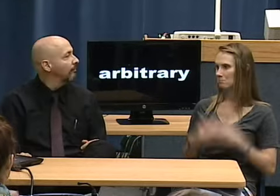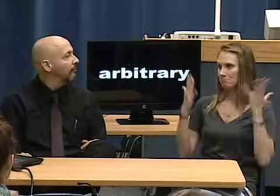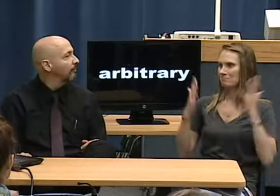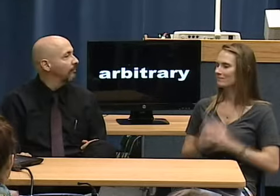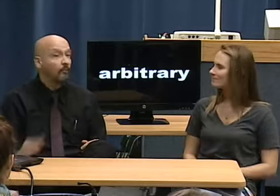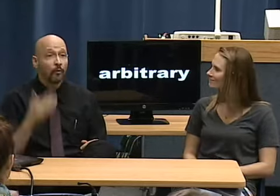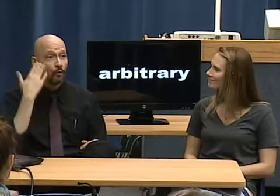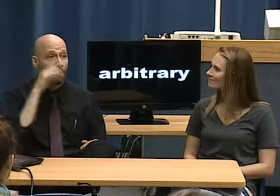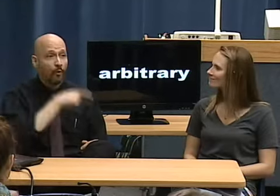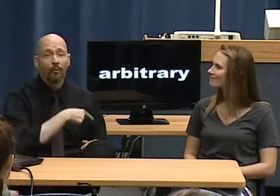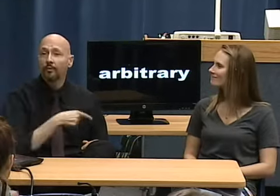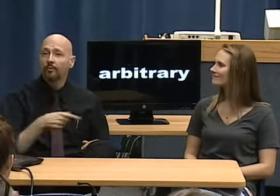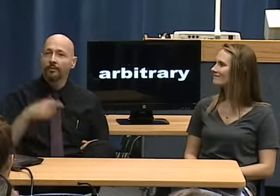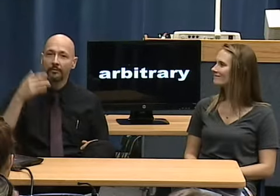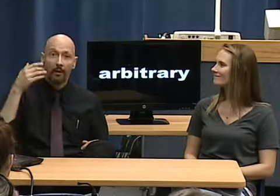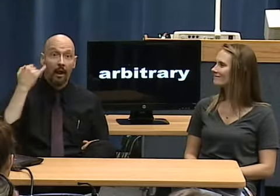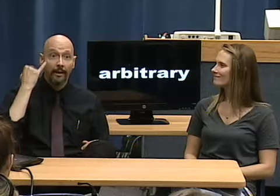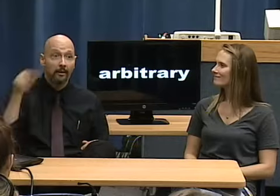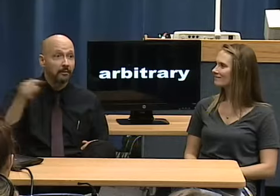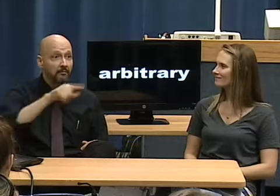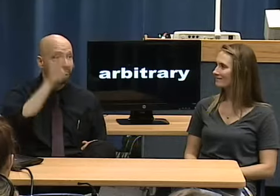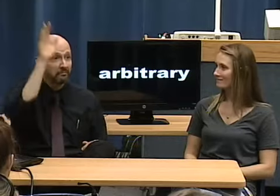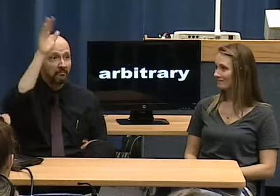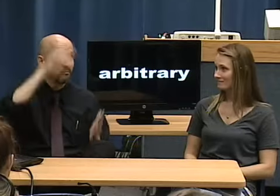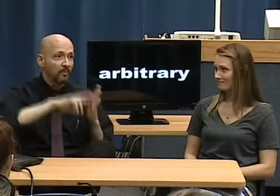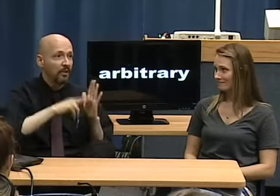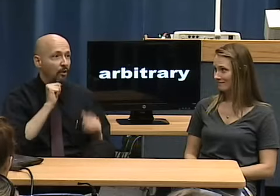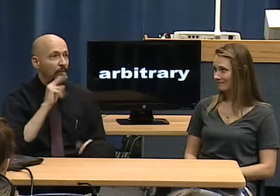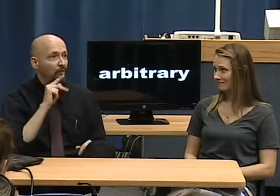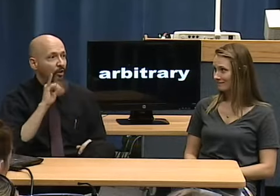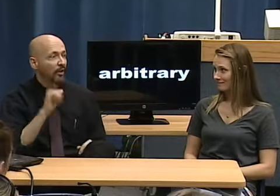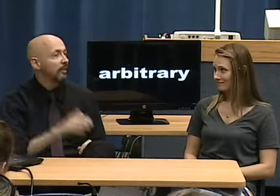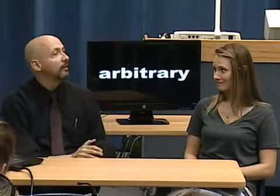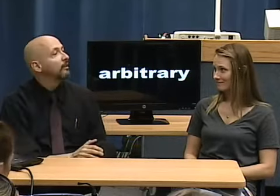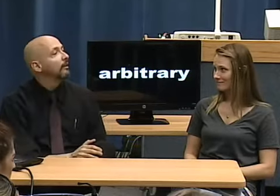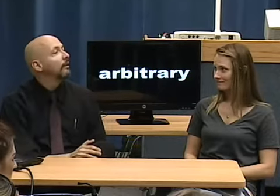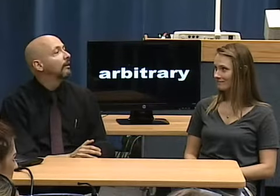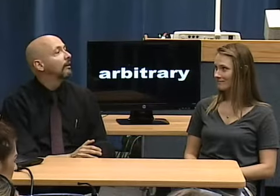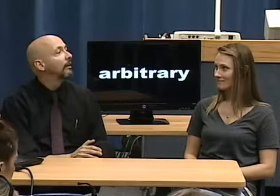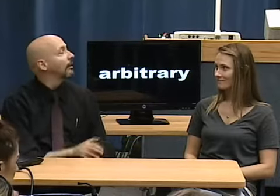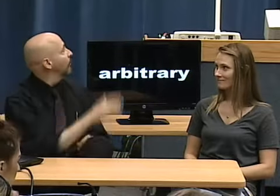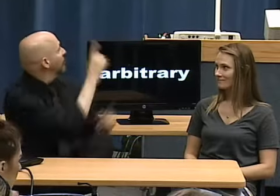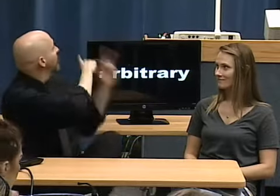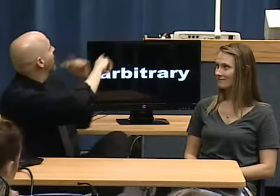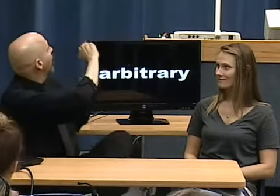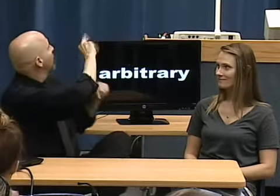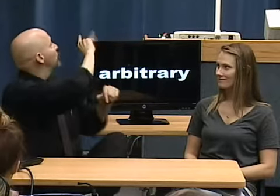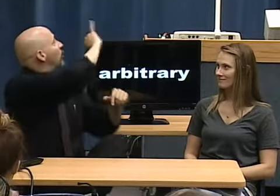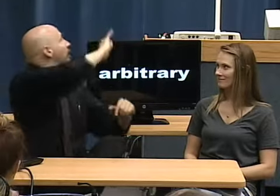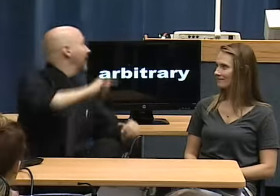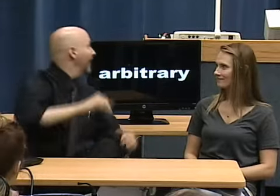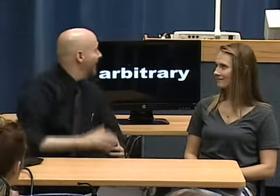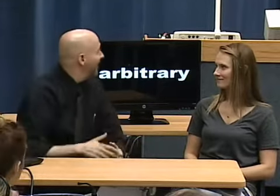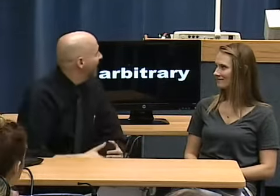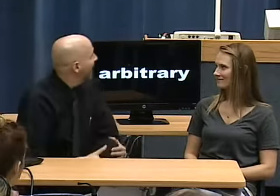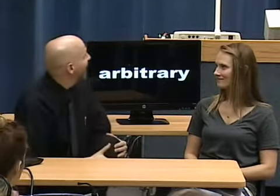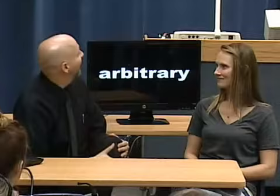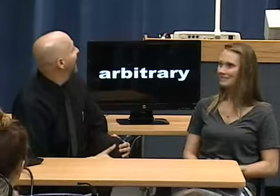I don't know. Anyone know that one? If you know what "arbitrary" means, raise your hand. How do you sign "arbitrary"?